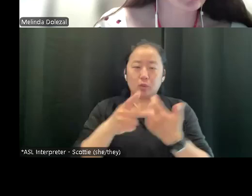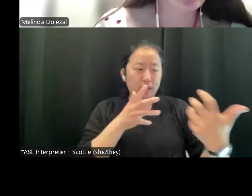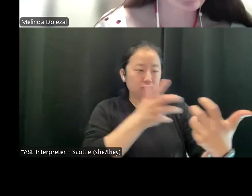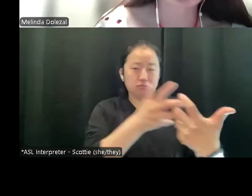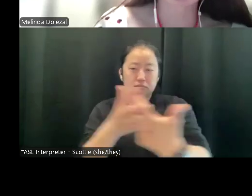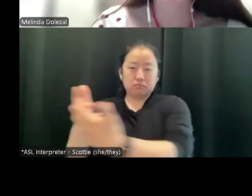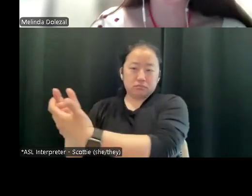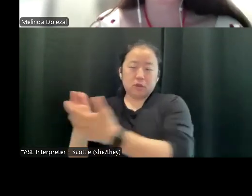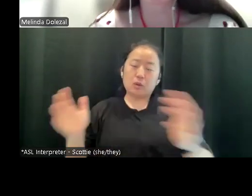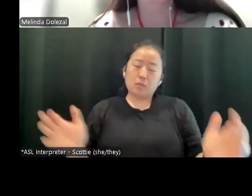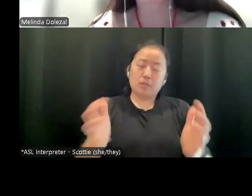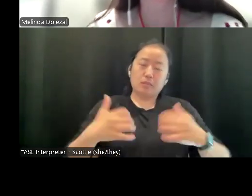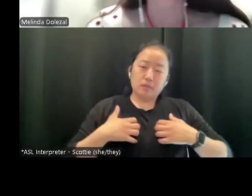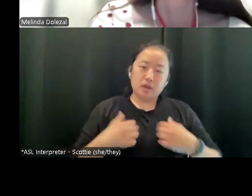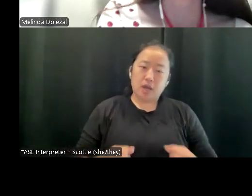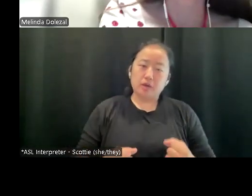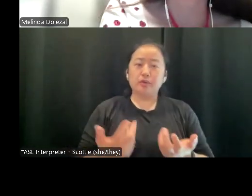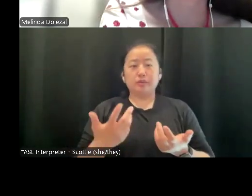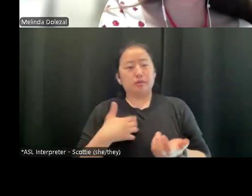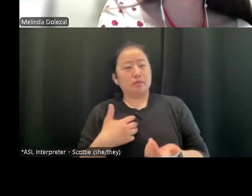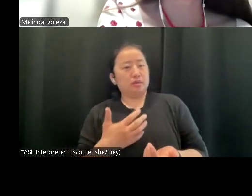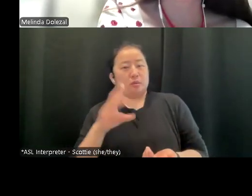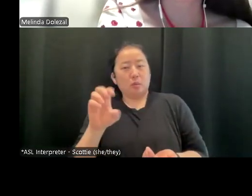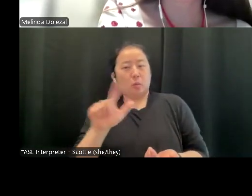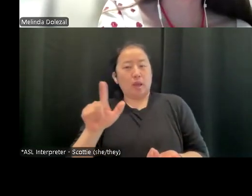well-being and community engagement. If you do want to get in touch with Bora,